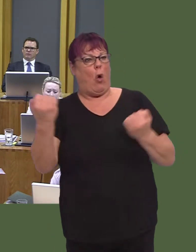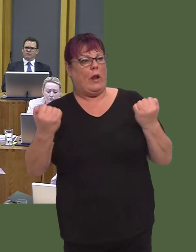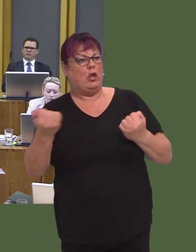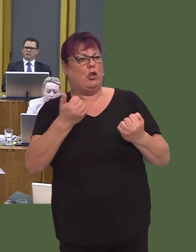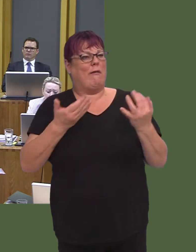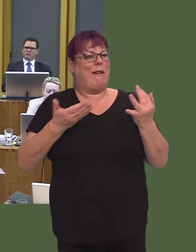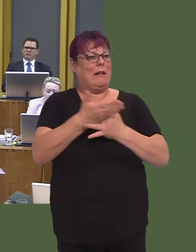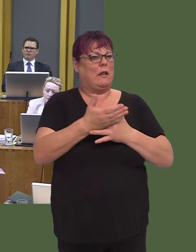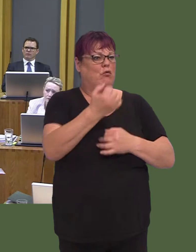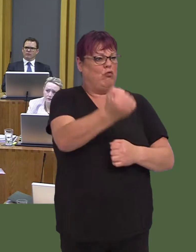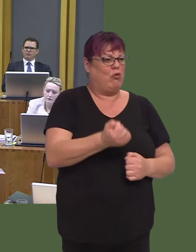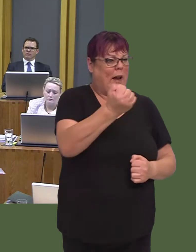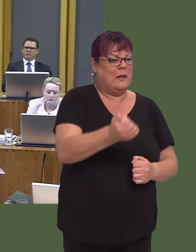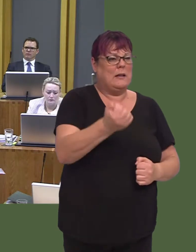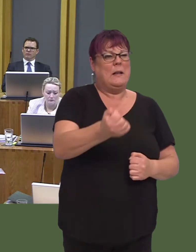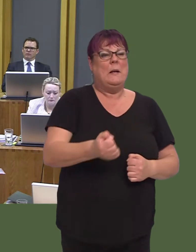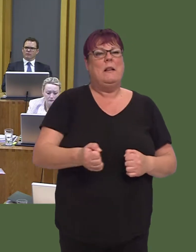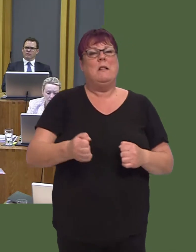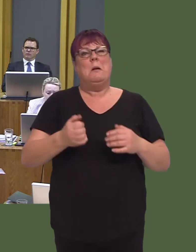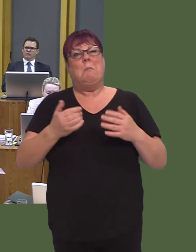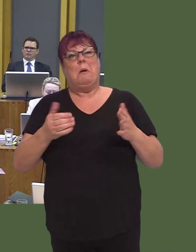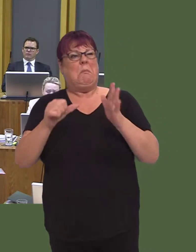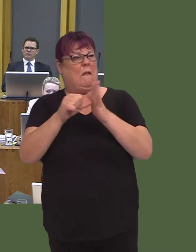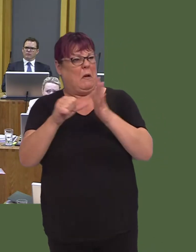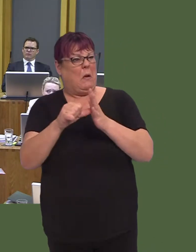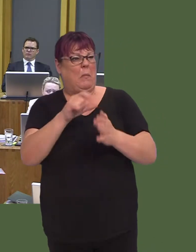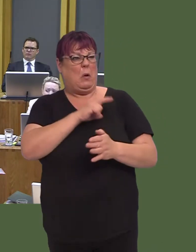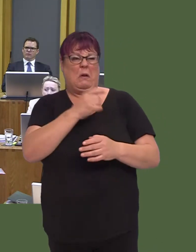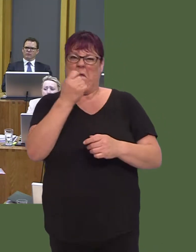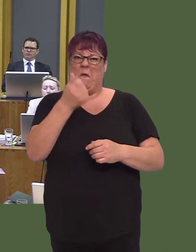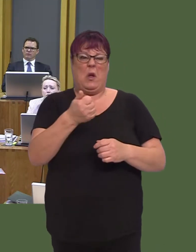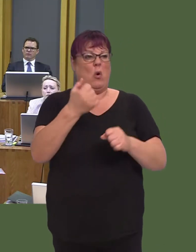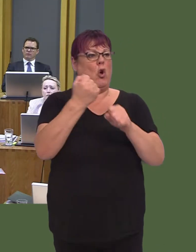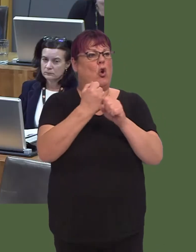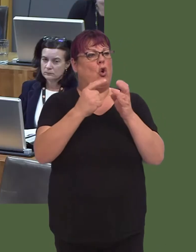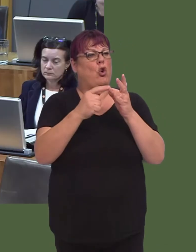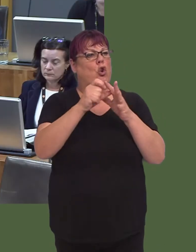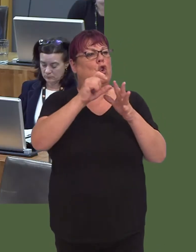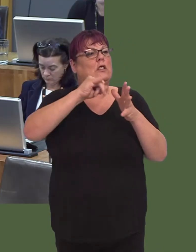onto the rails, which, of course, we want to support, but it's easier said than done, particularly goods traffic because there are very few goods yards now.